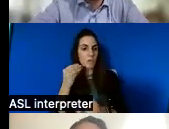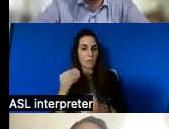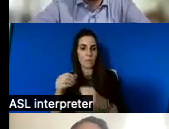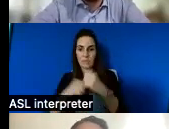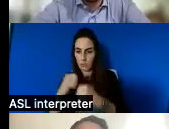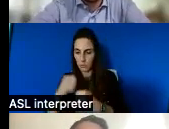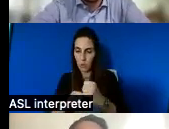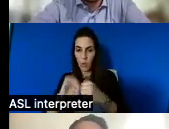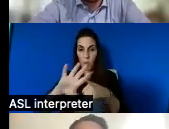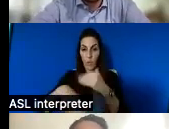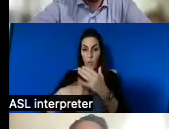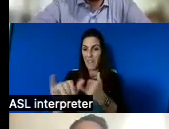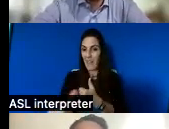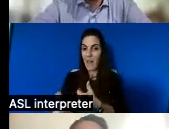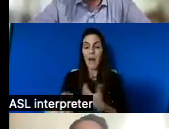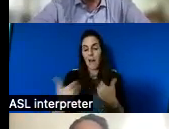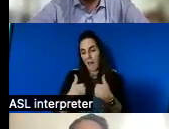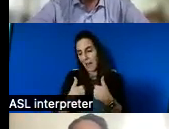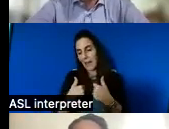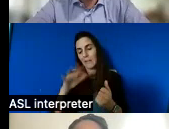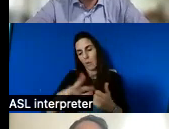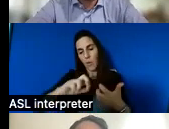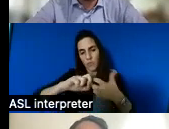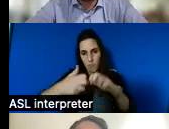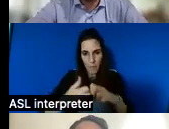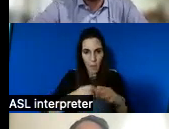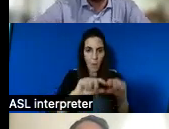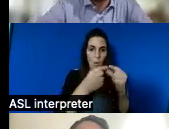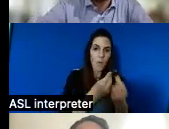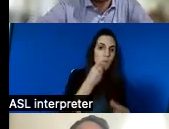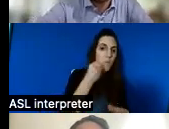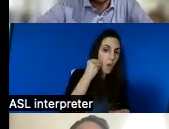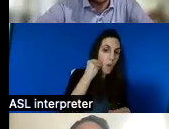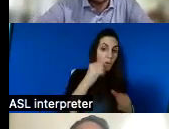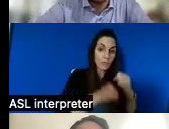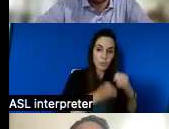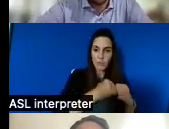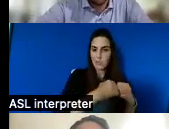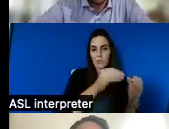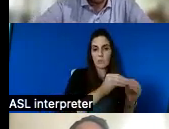with difficulties right the group home structure is less expensive private care is more expensive